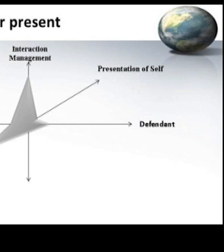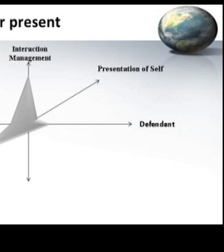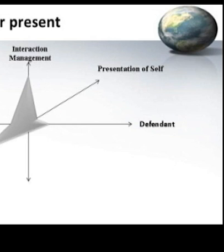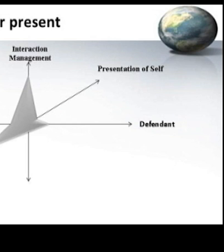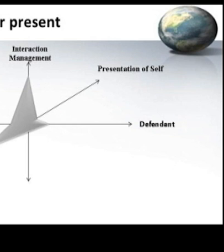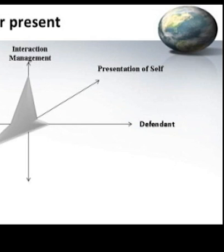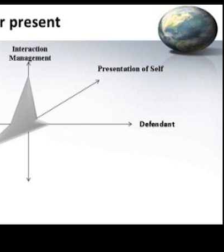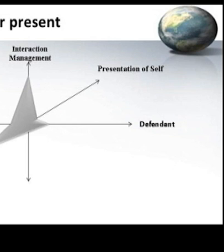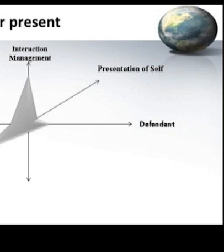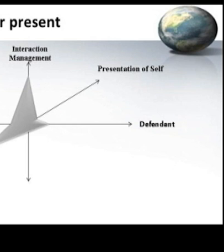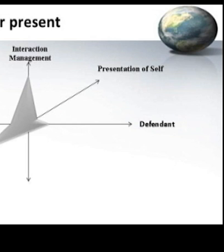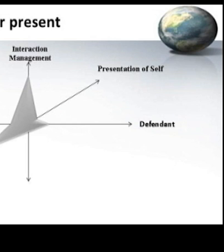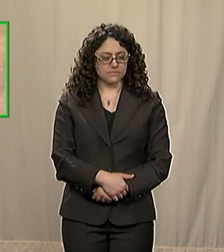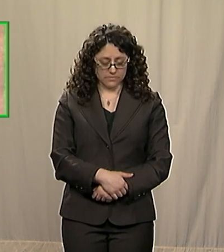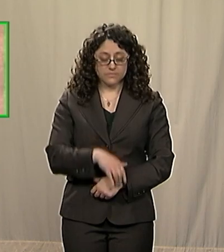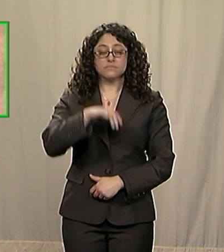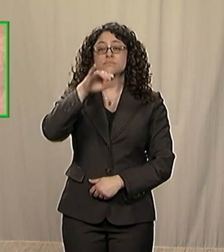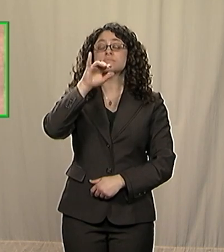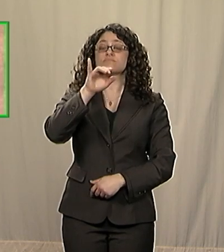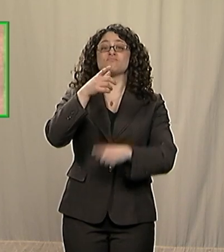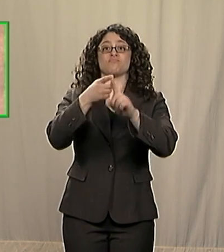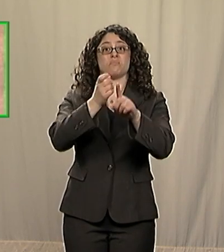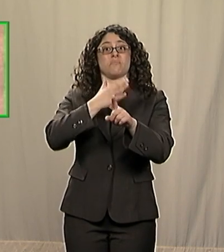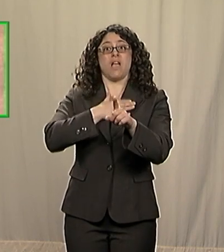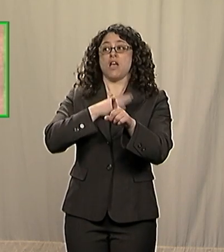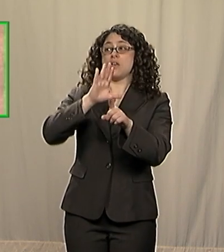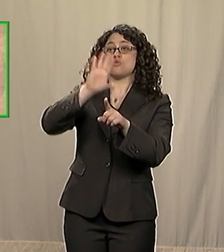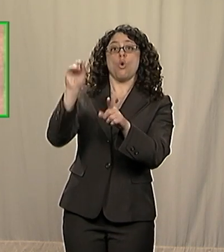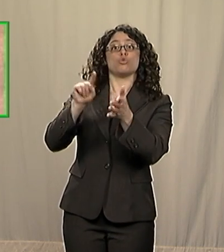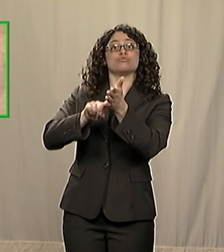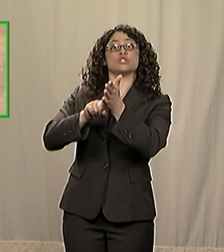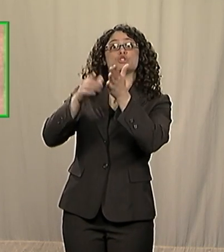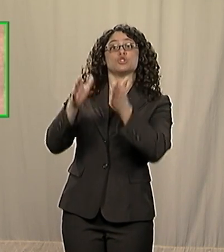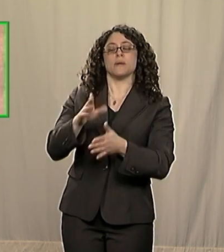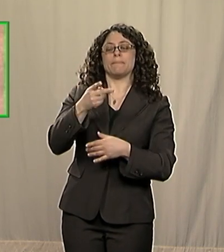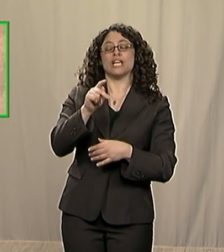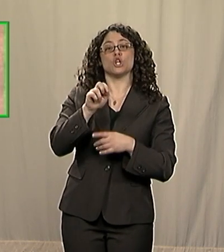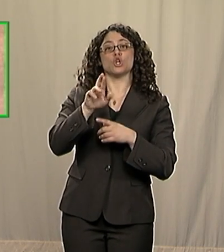This example comes from Peter Jones, my co-researcher where he was in a situation